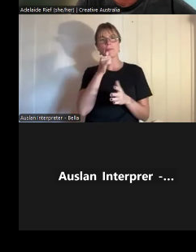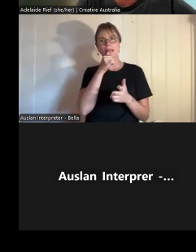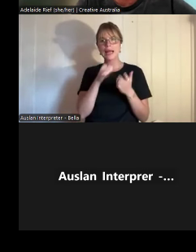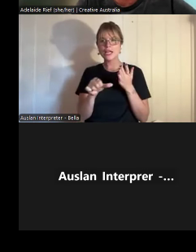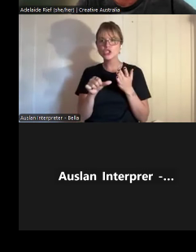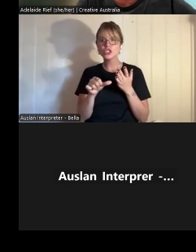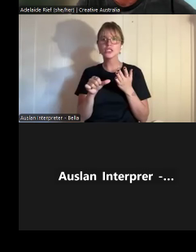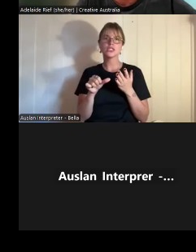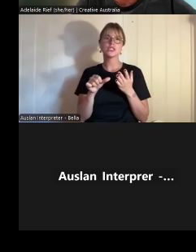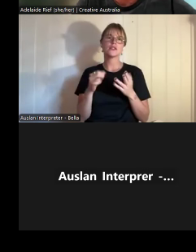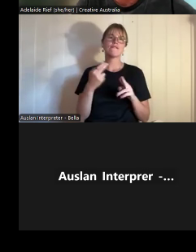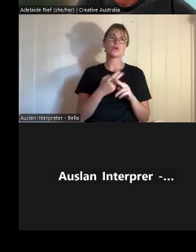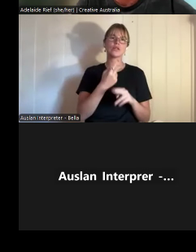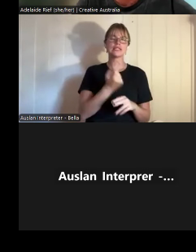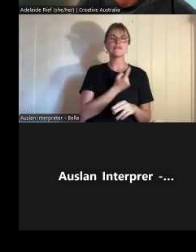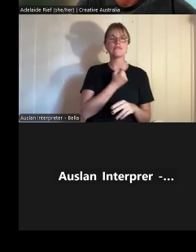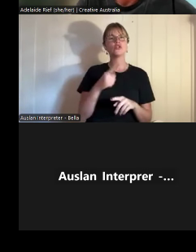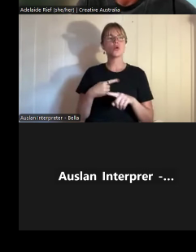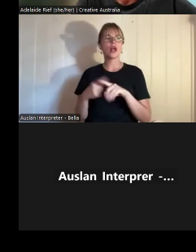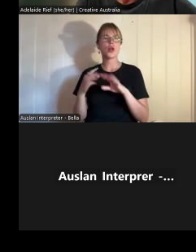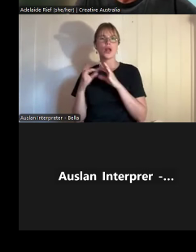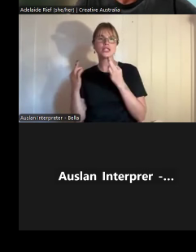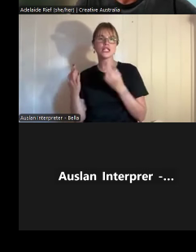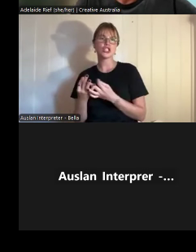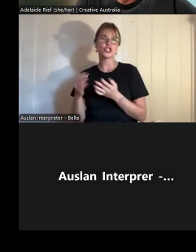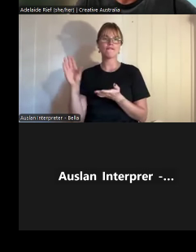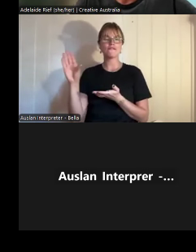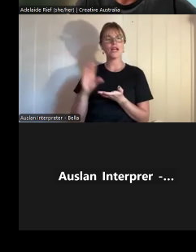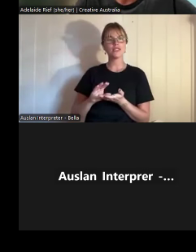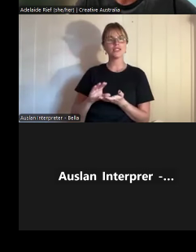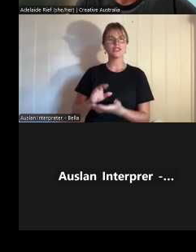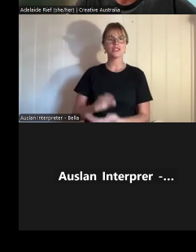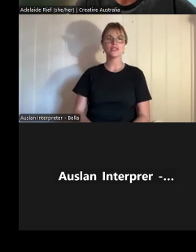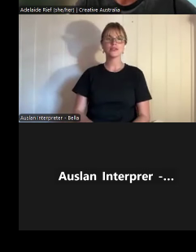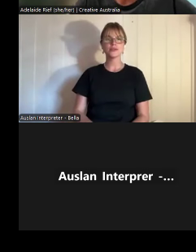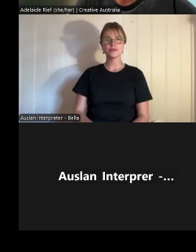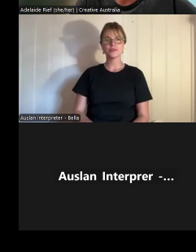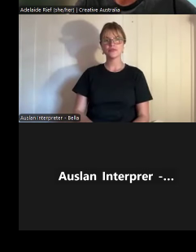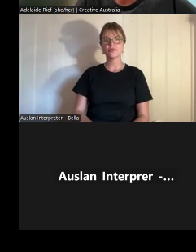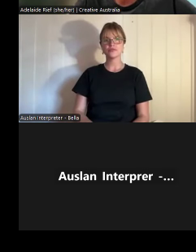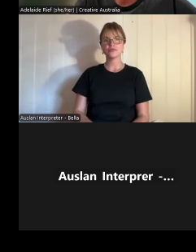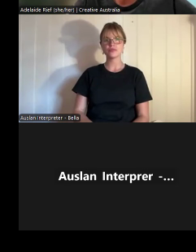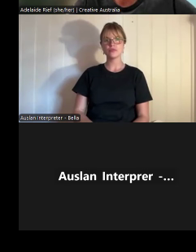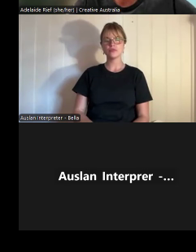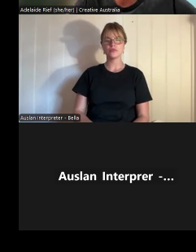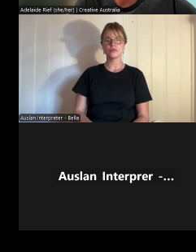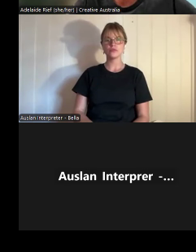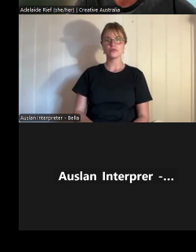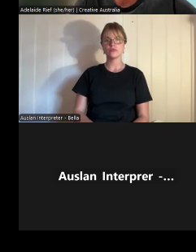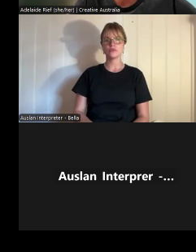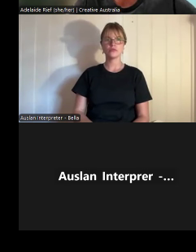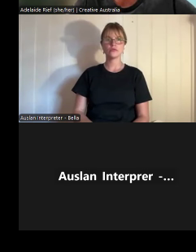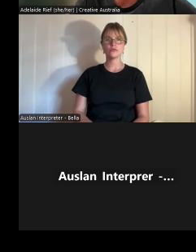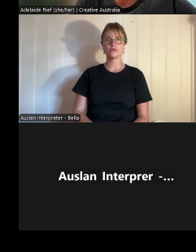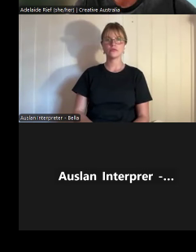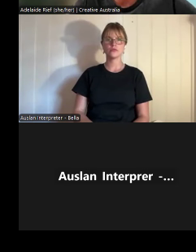individuals fund and the organisations fund. Applications are assessed based on how well